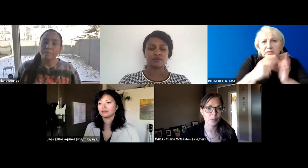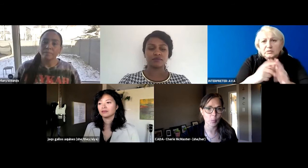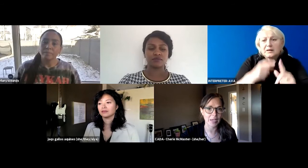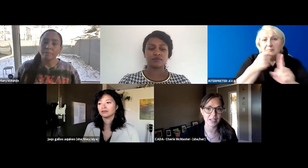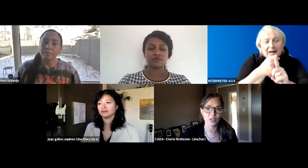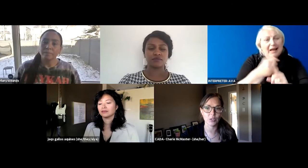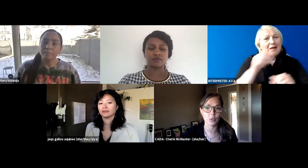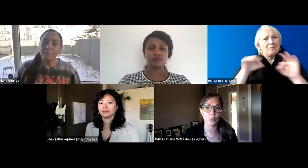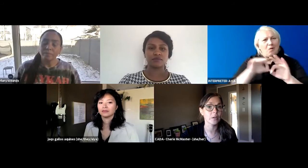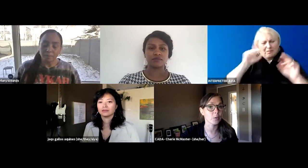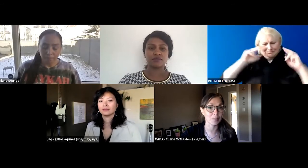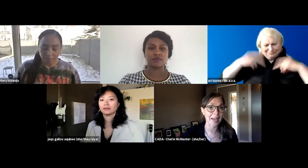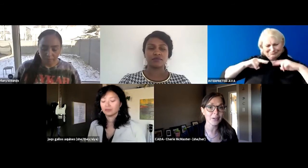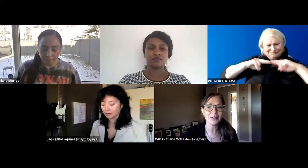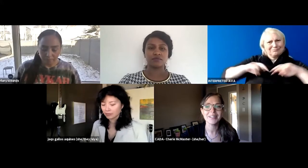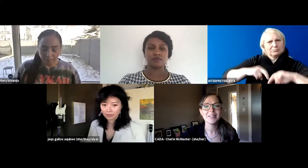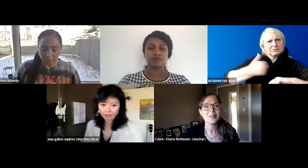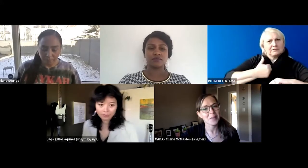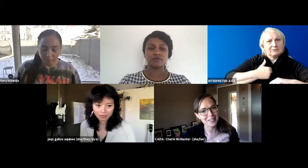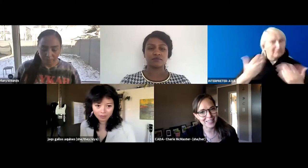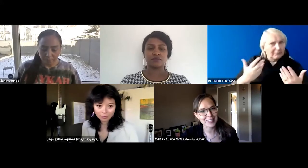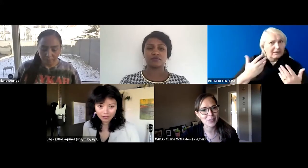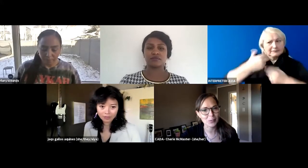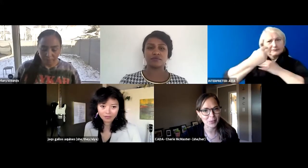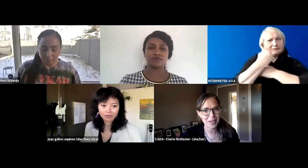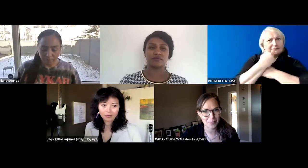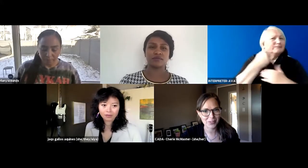so pay attention to your bladder, pay attention to your neighbours.